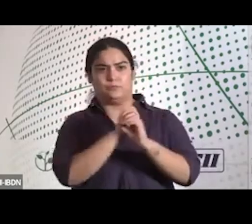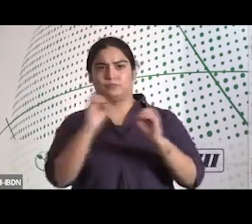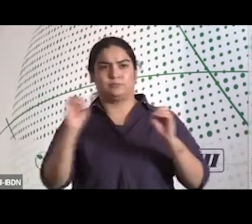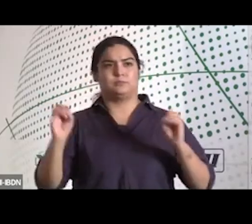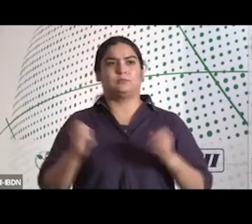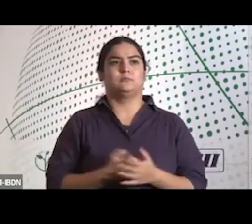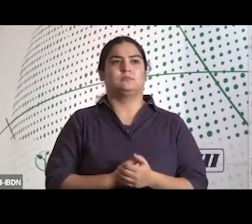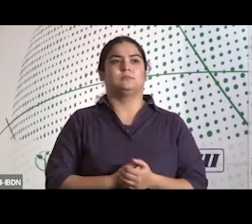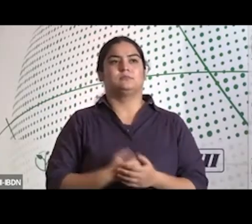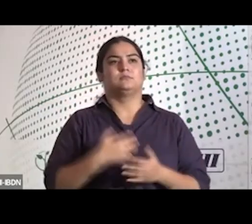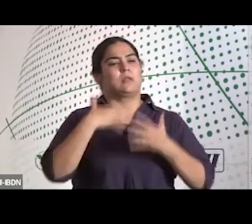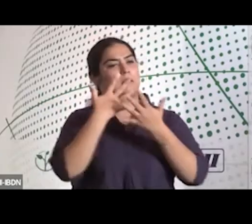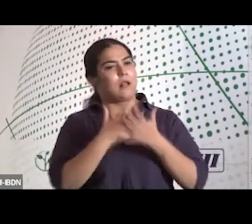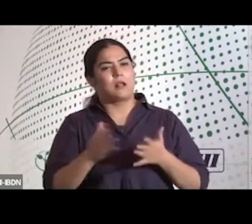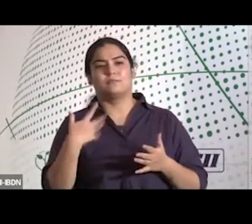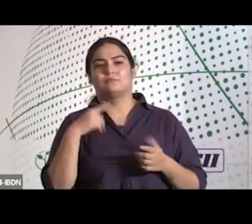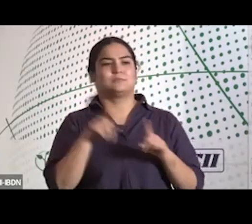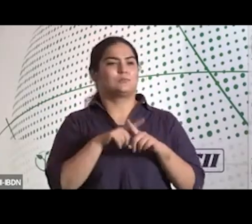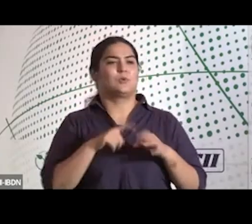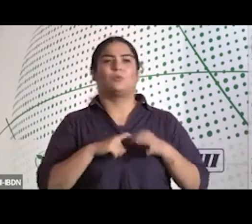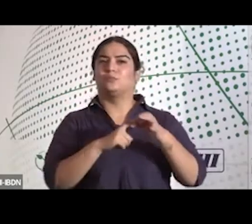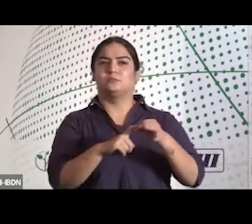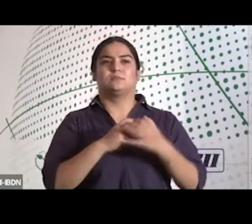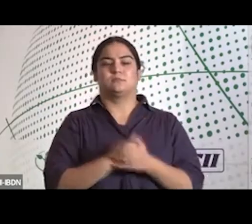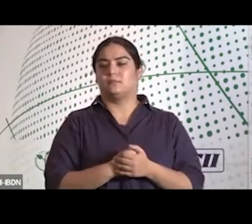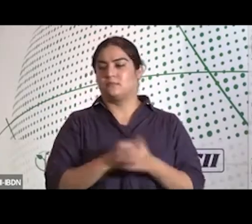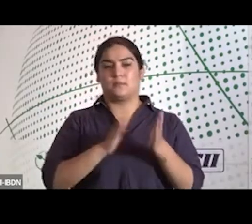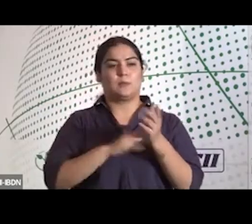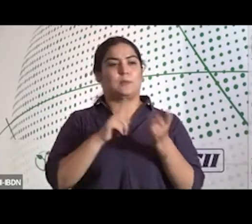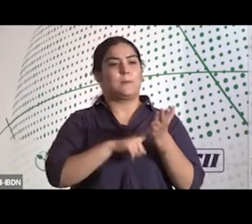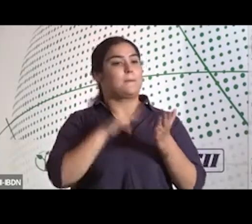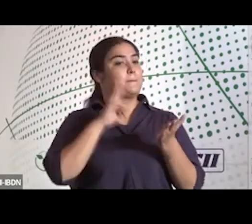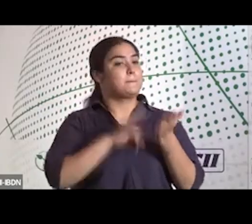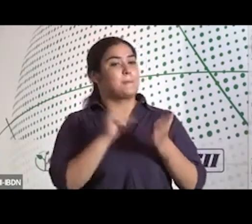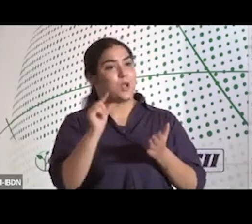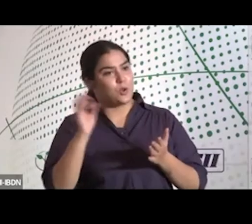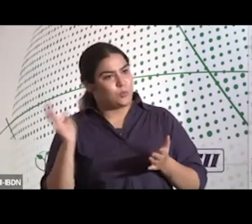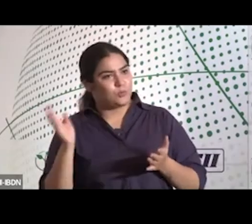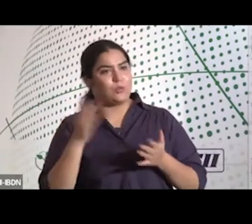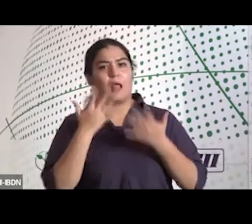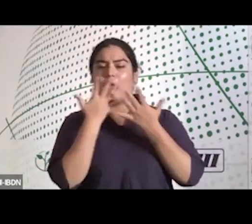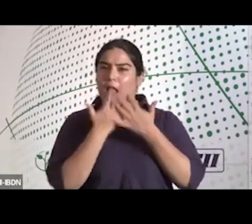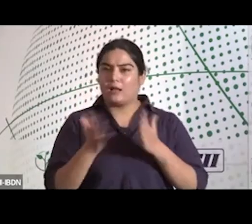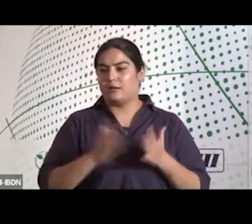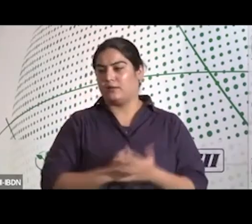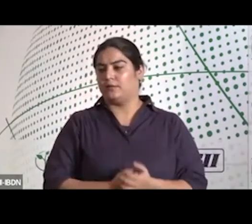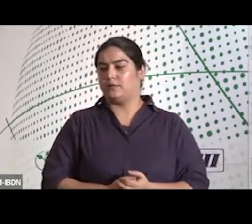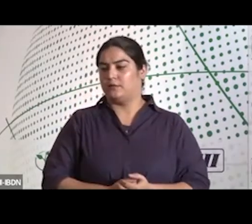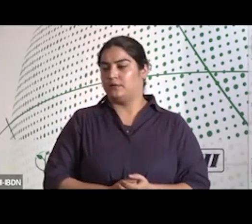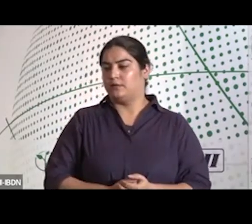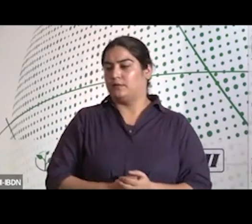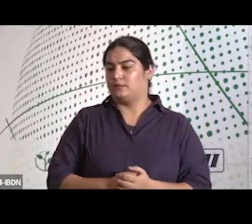Quick questions to me. No.